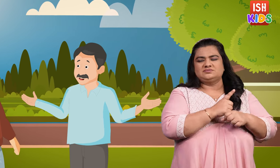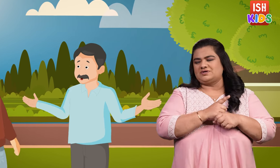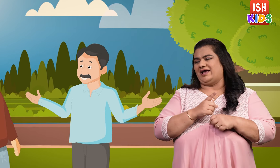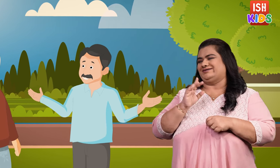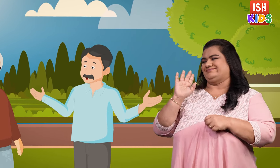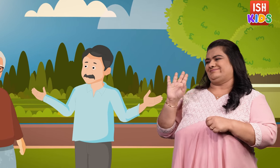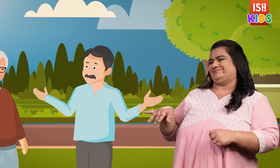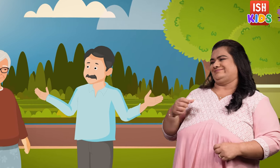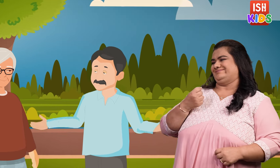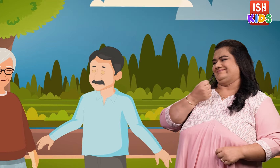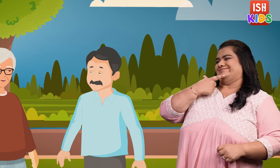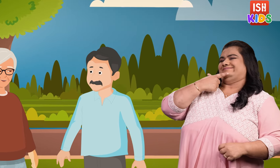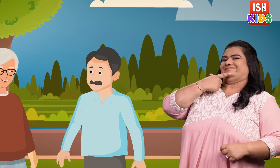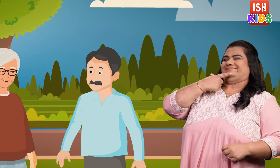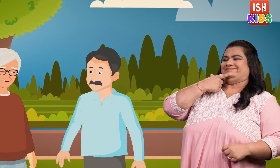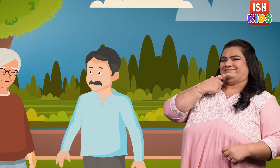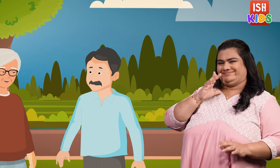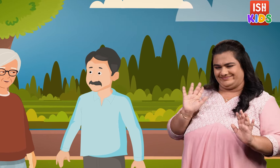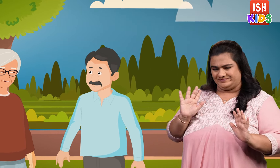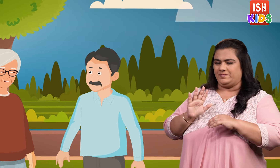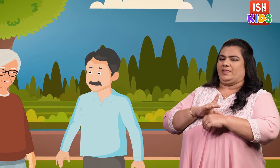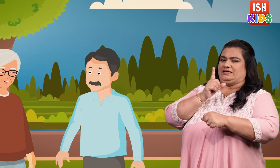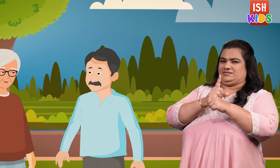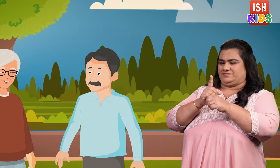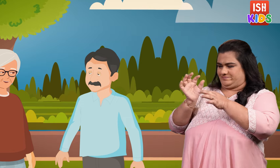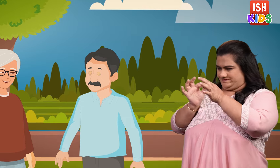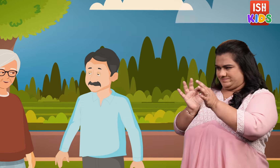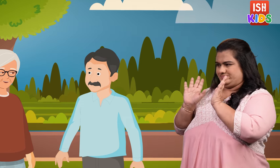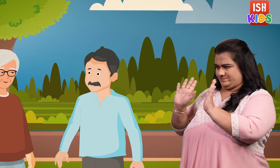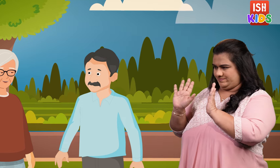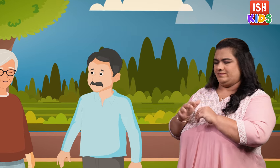The teacher smiled and explained,